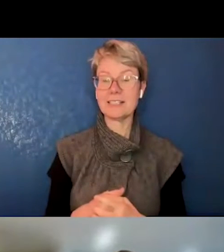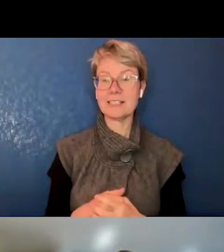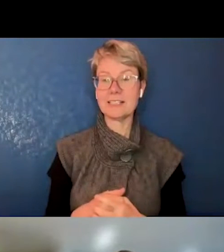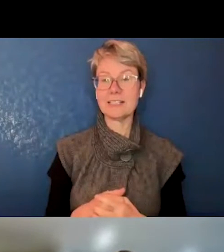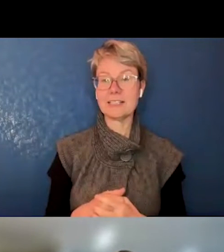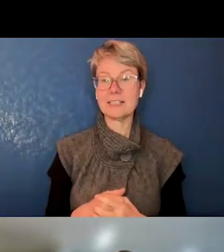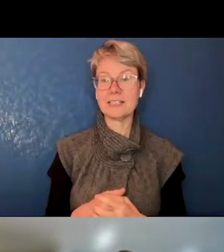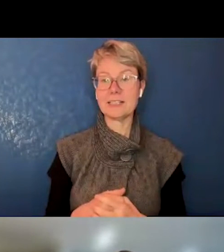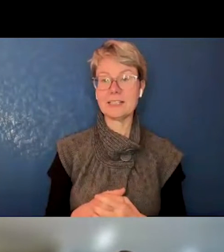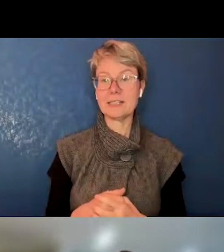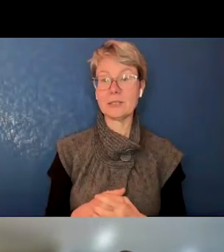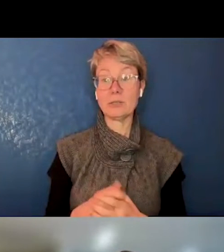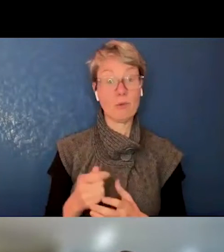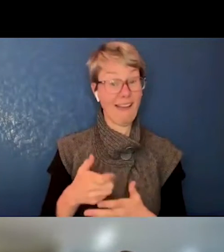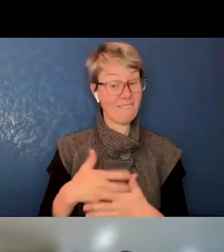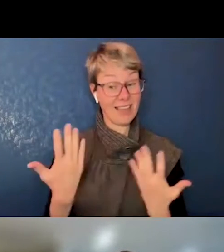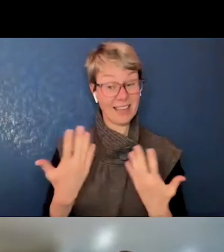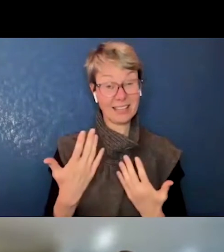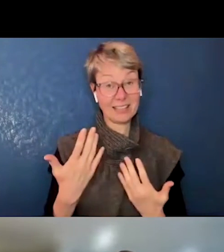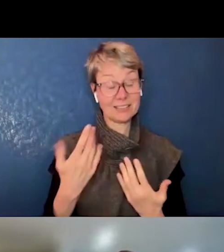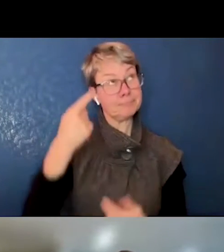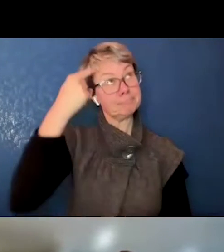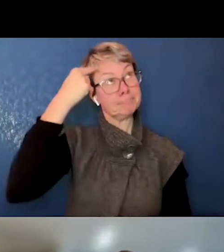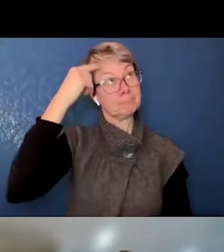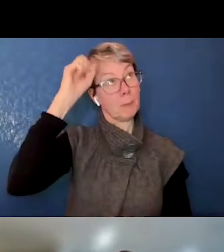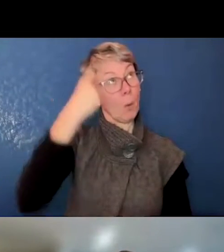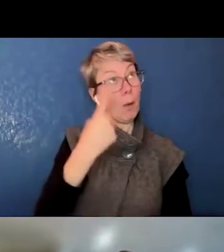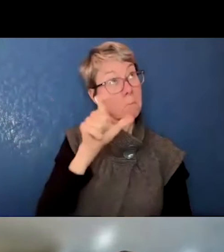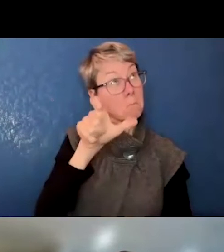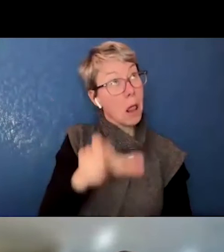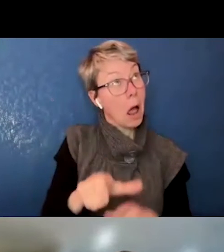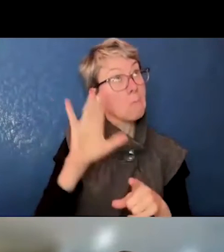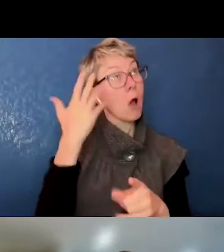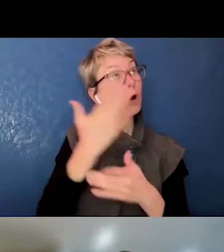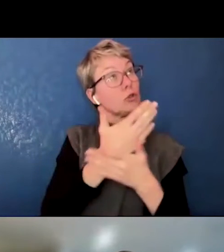particular story particular client that stands out in your mind that you know really inspired you or